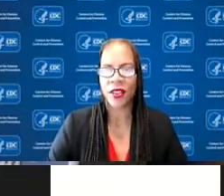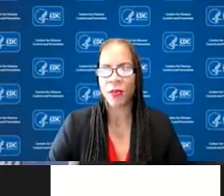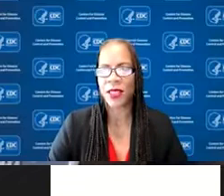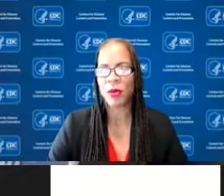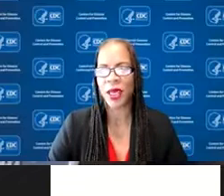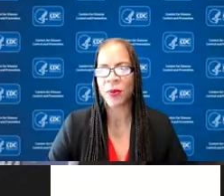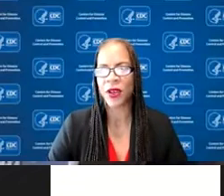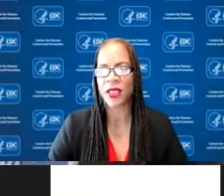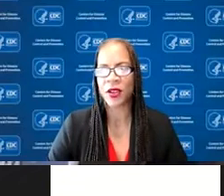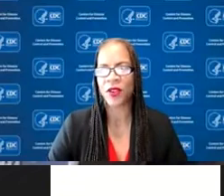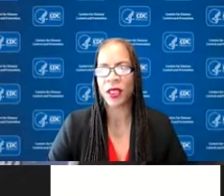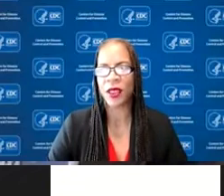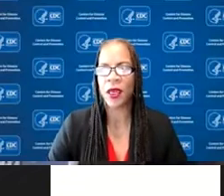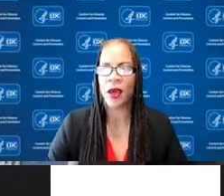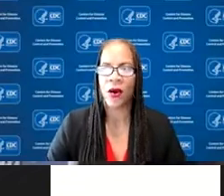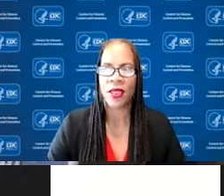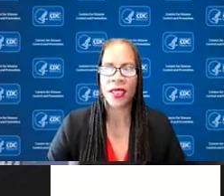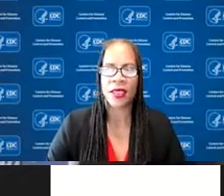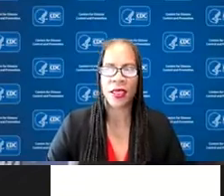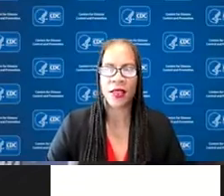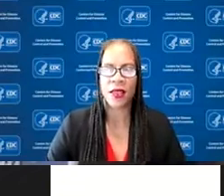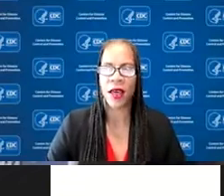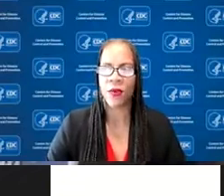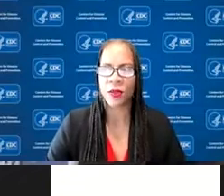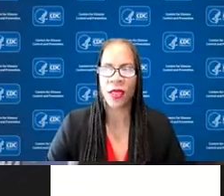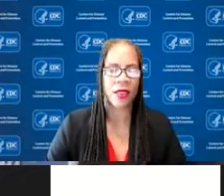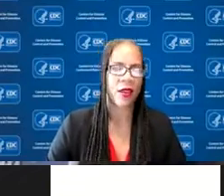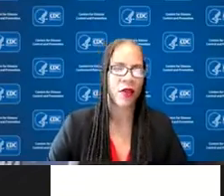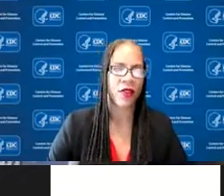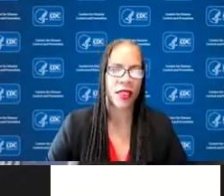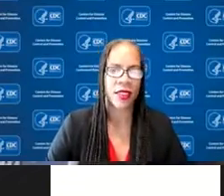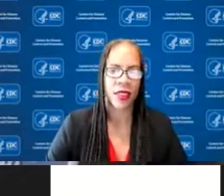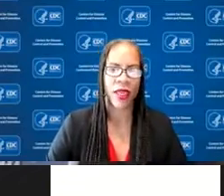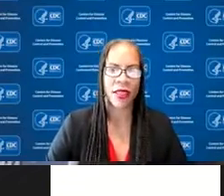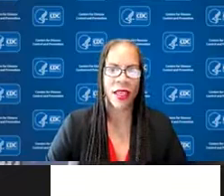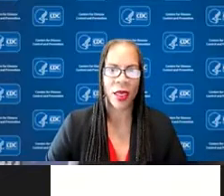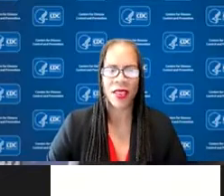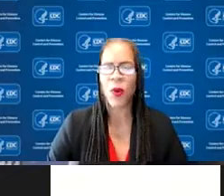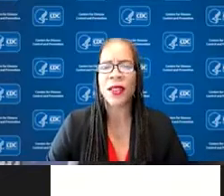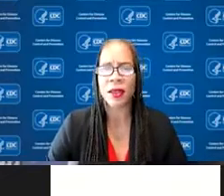this based on my experience serving on CDC’s response to the COVID-19 pandemic as well as